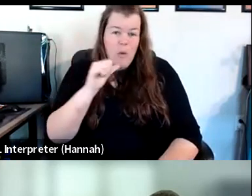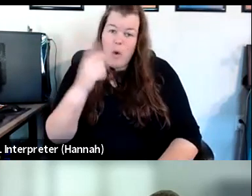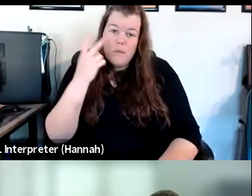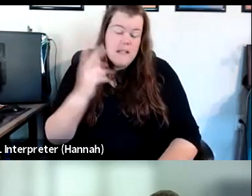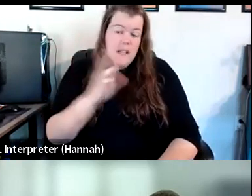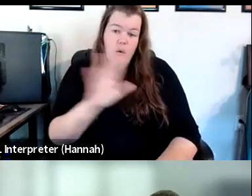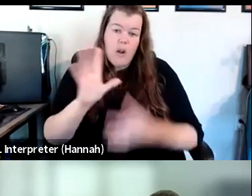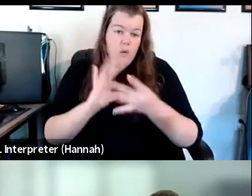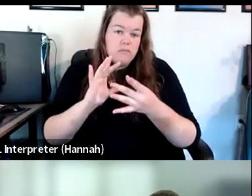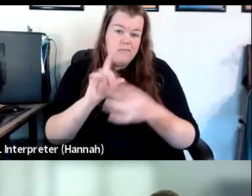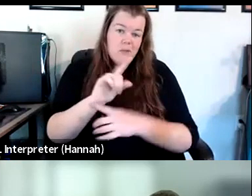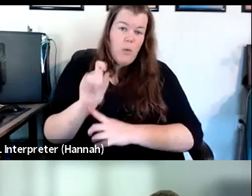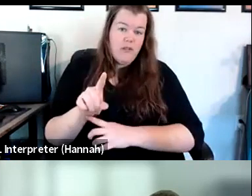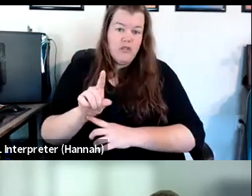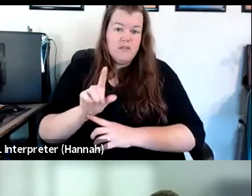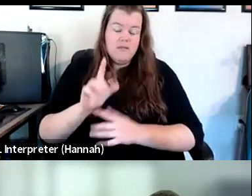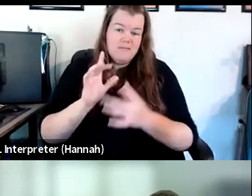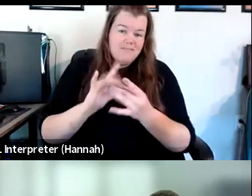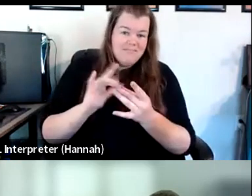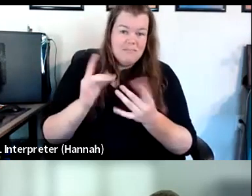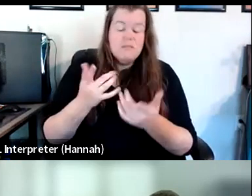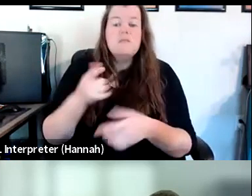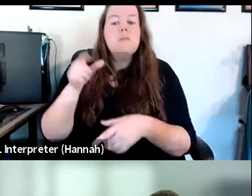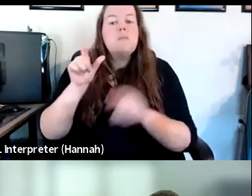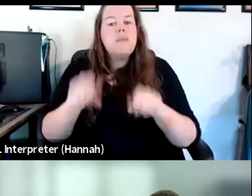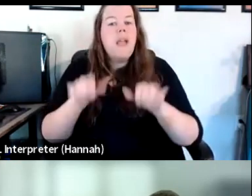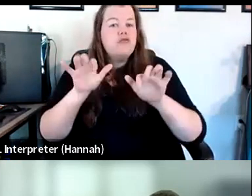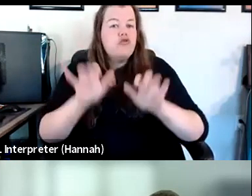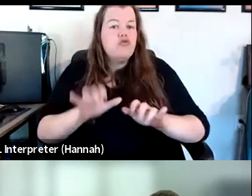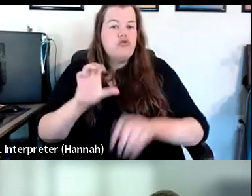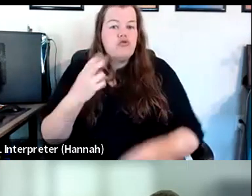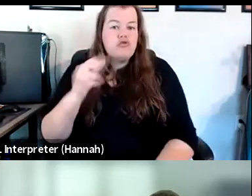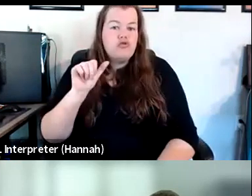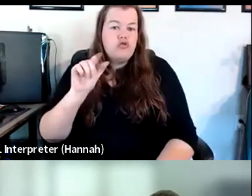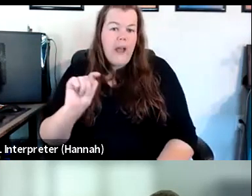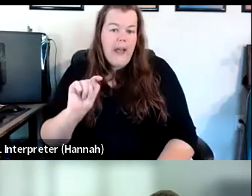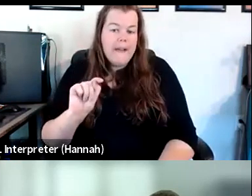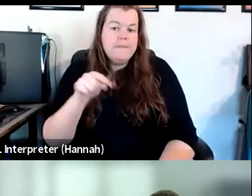them in the chat. Um Justin who is one of our IDR attorneys is on the call. If he knows the answer,